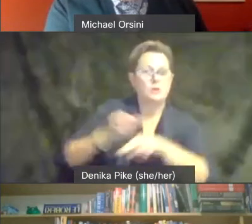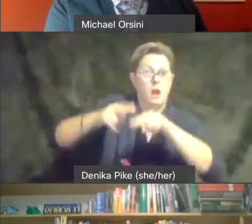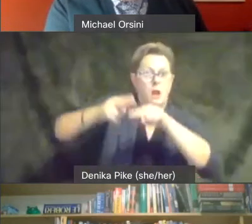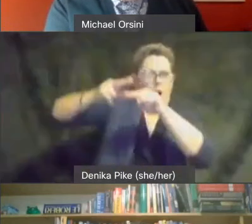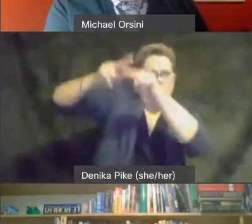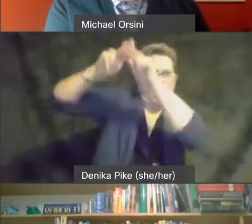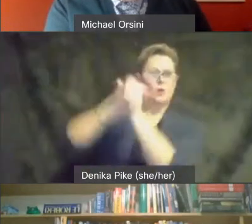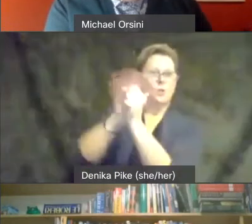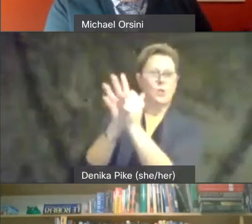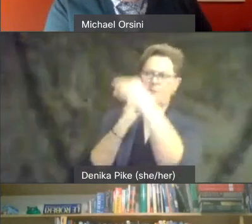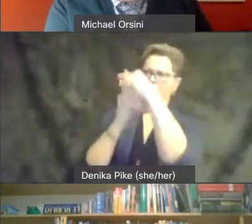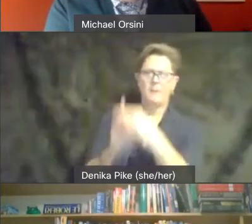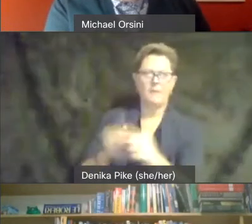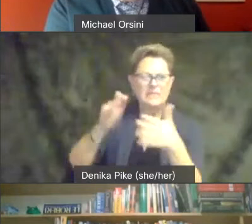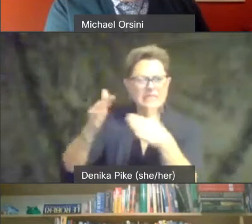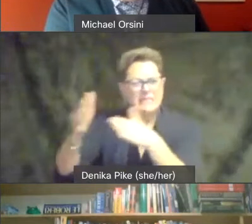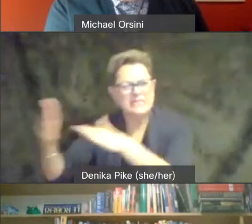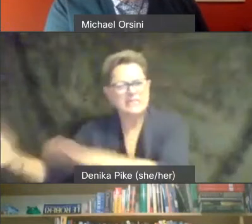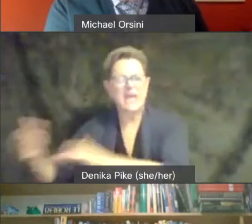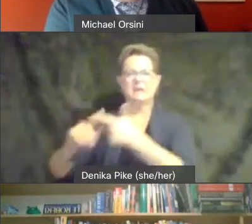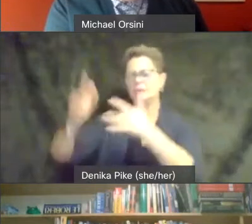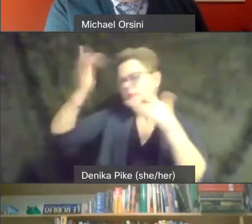Have heavily invested in global health security.